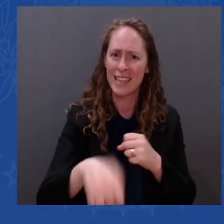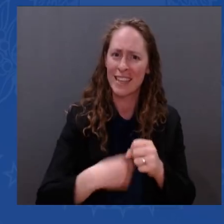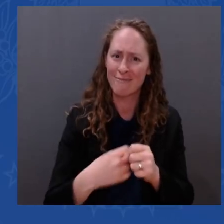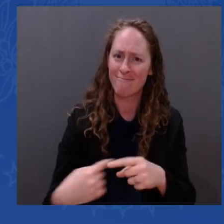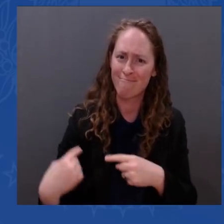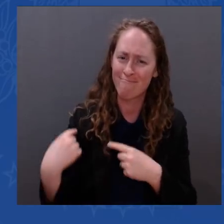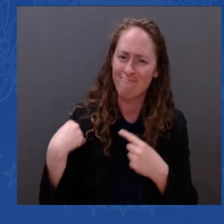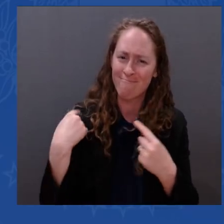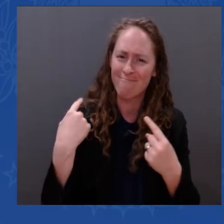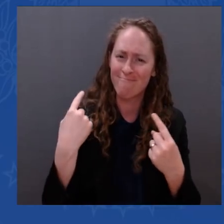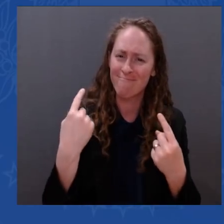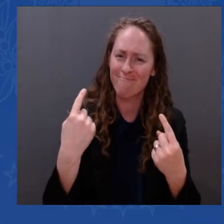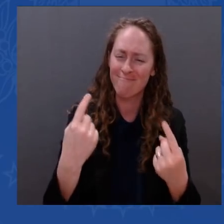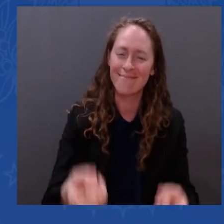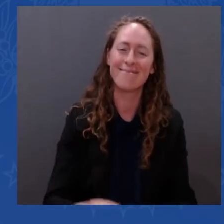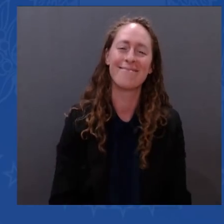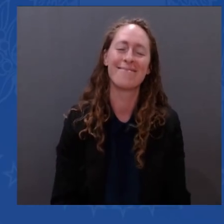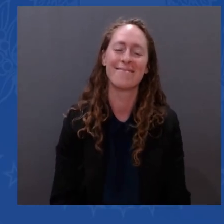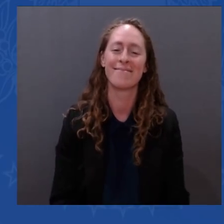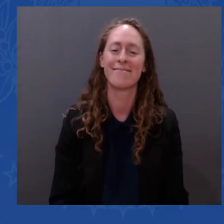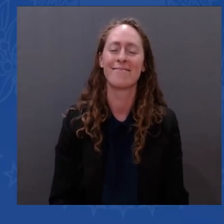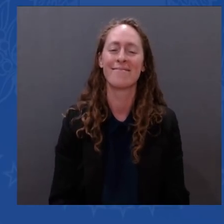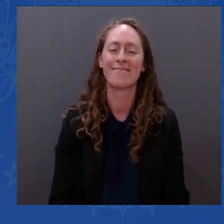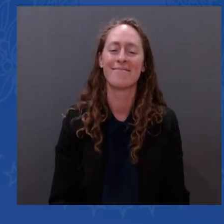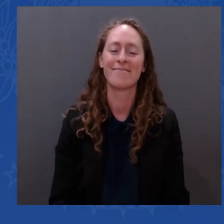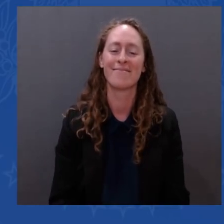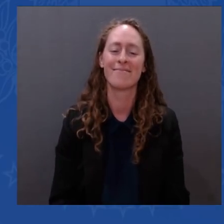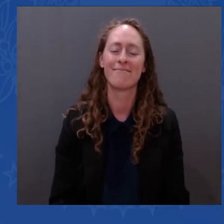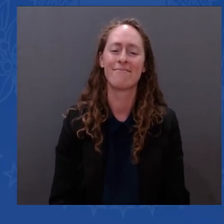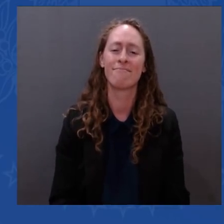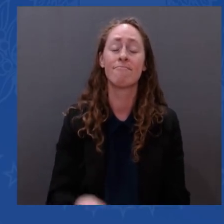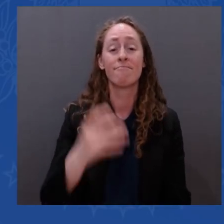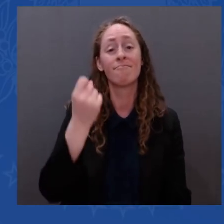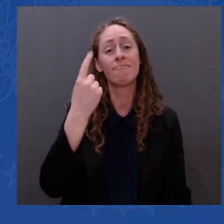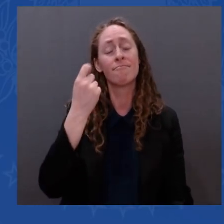Yesterday, we announced an investment of $5.5 billion